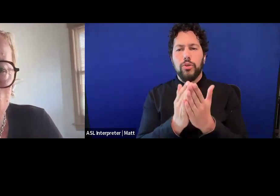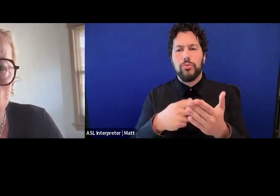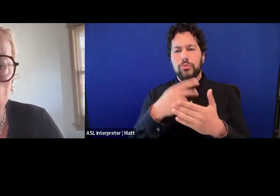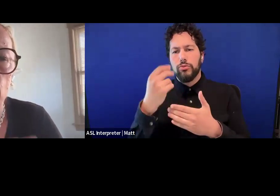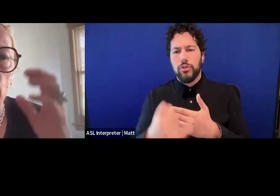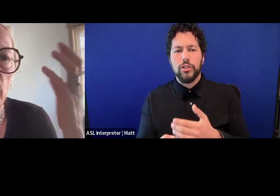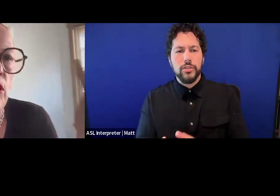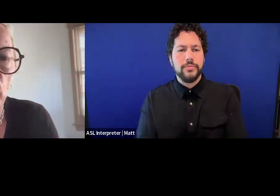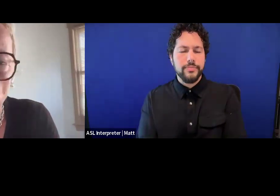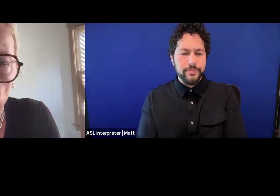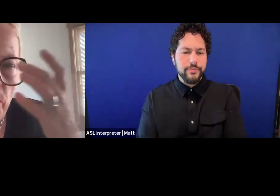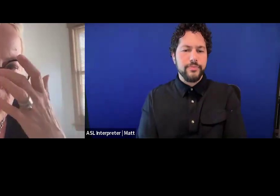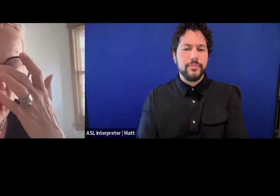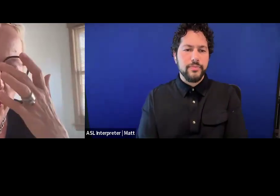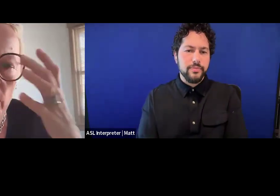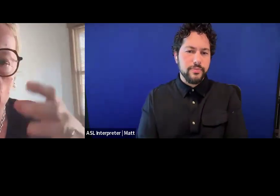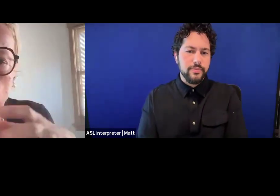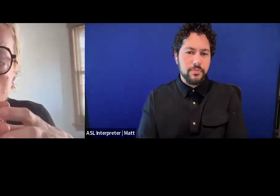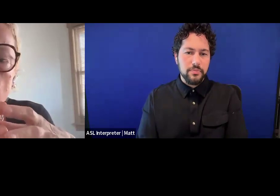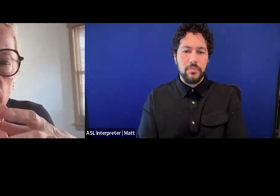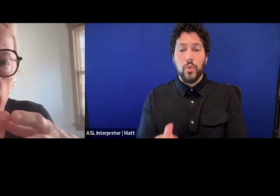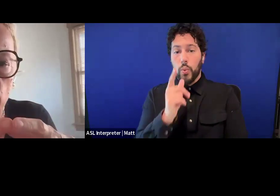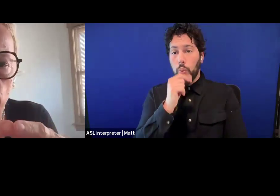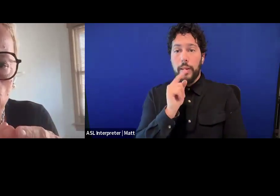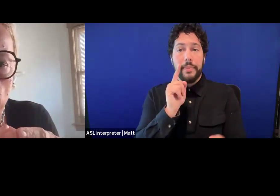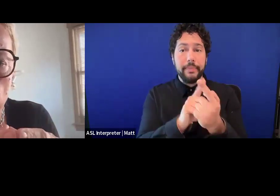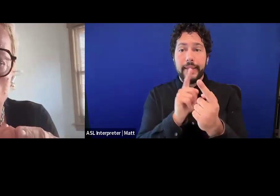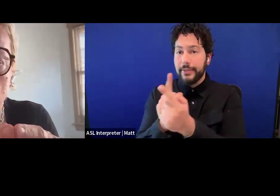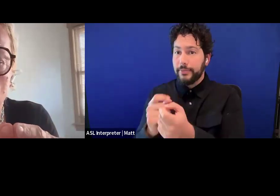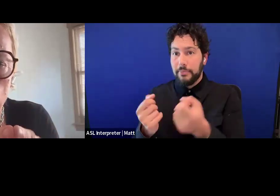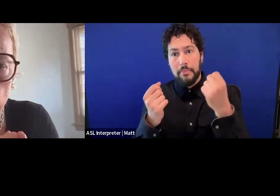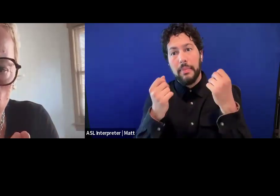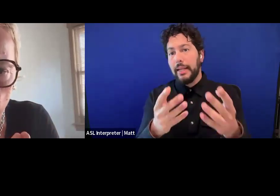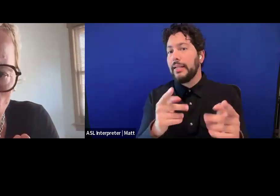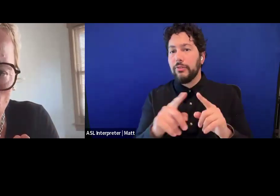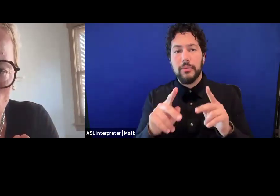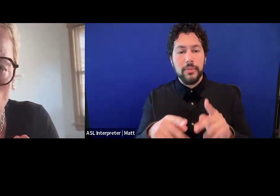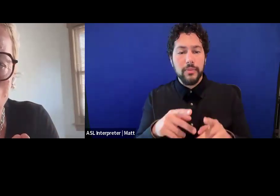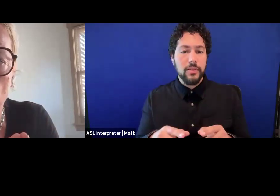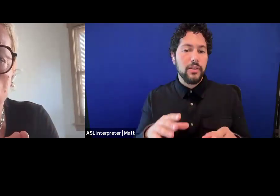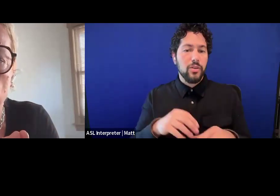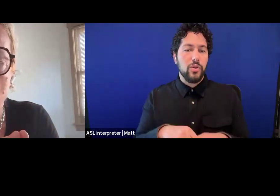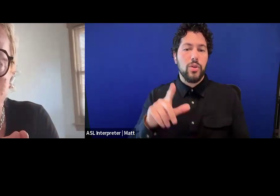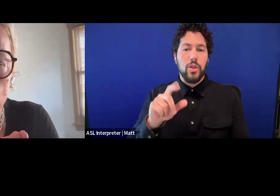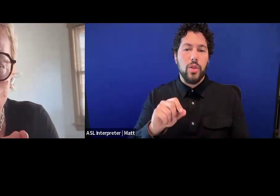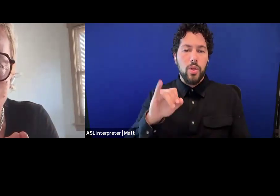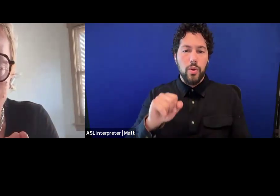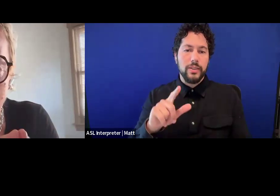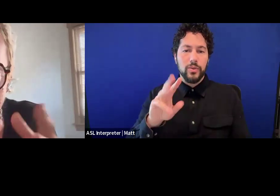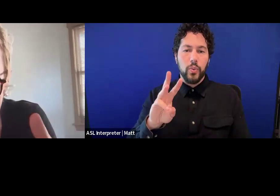So, who have I been meeting with? Well, lots of different people, including Lois Weaver, um, who is, uh,